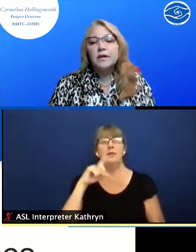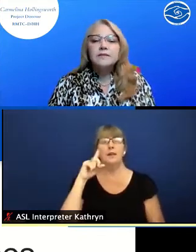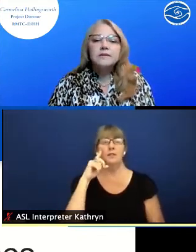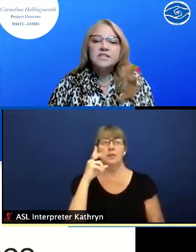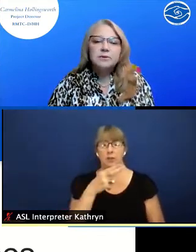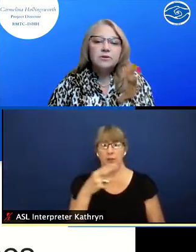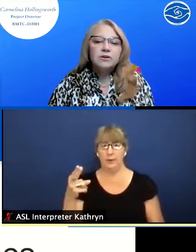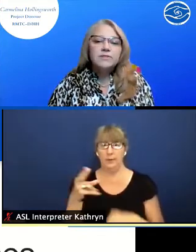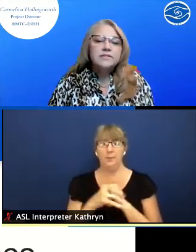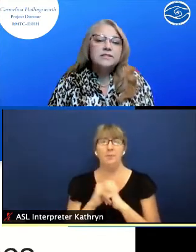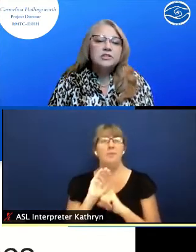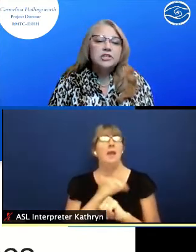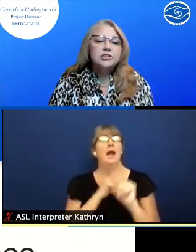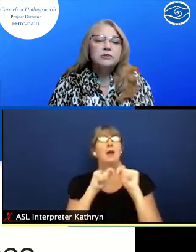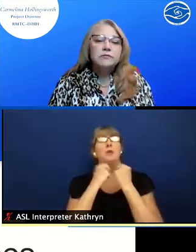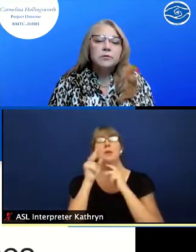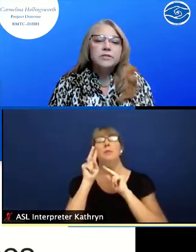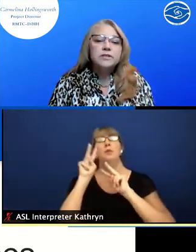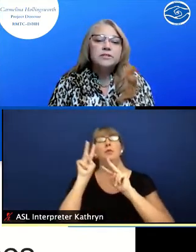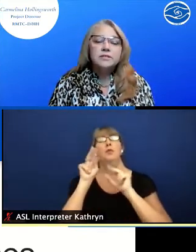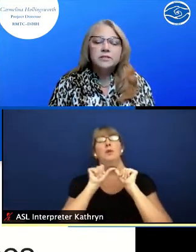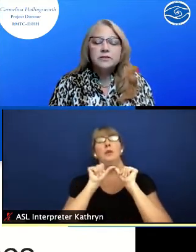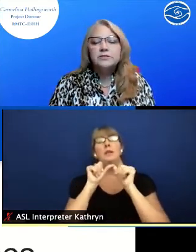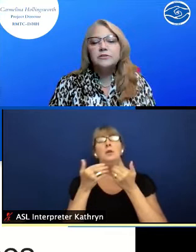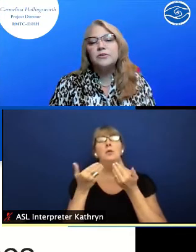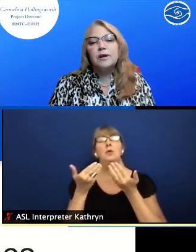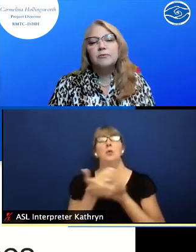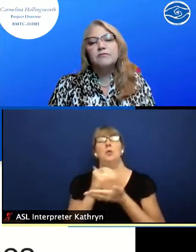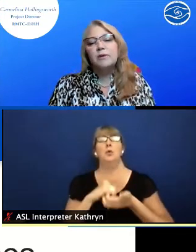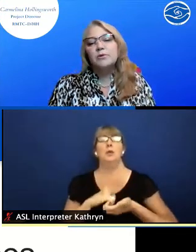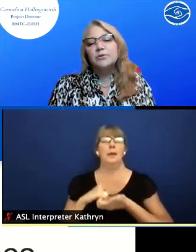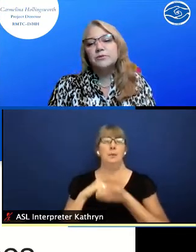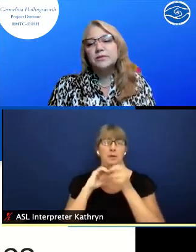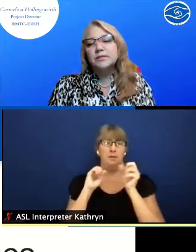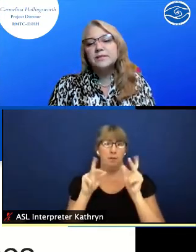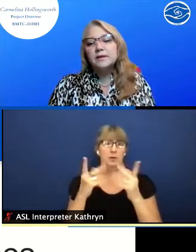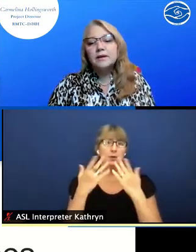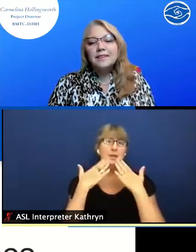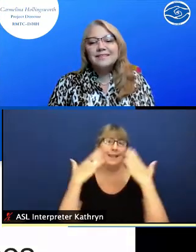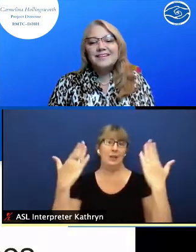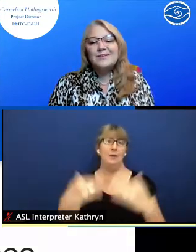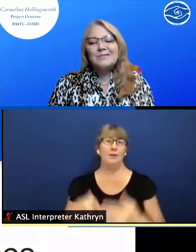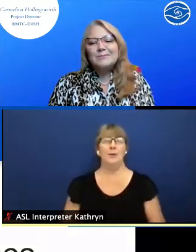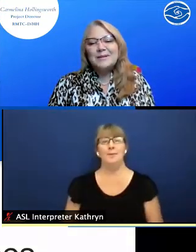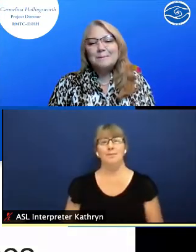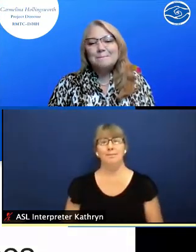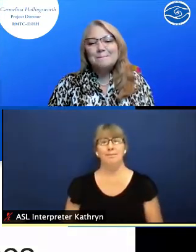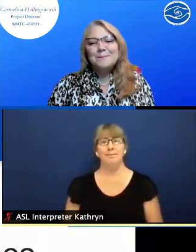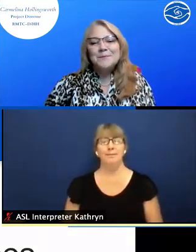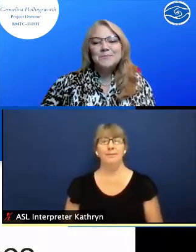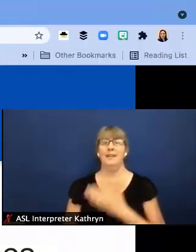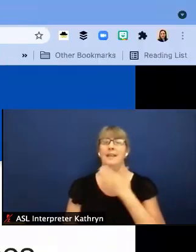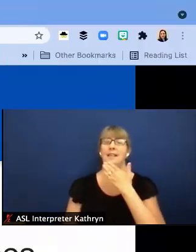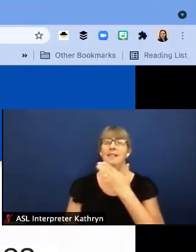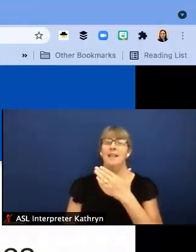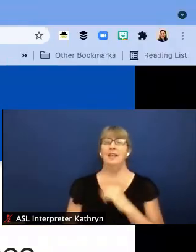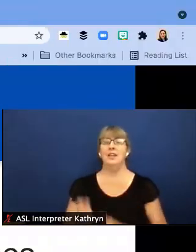The team at RMTC-D/HH look forward to continued and new collaborative opportunities. Thank you, everybody." Cara: "Thank you, Carmelina.